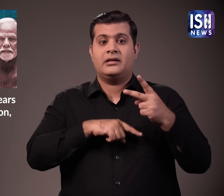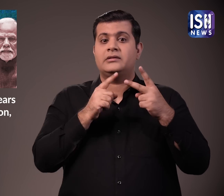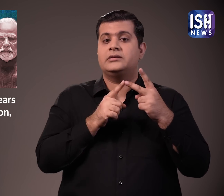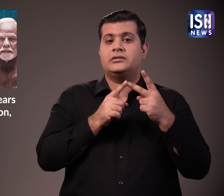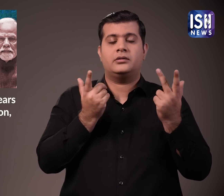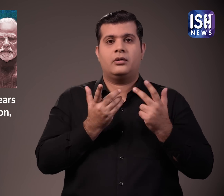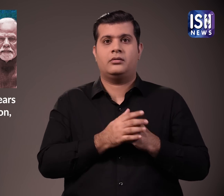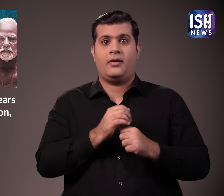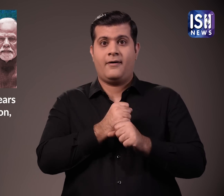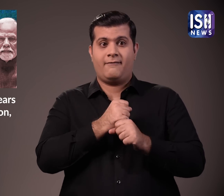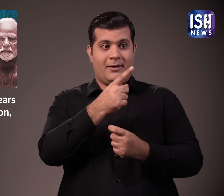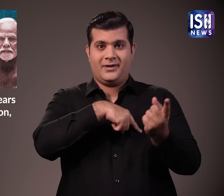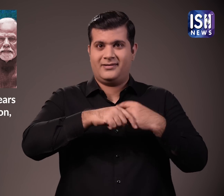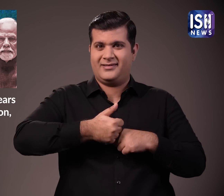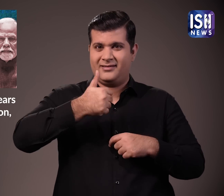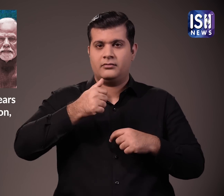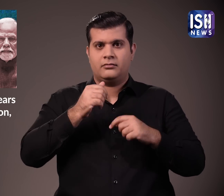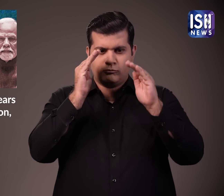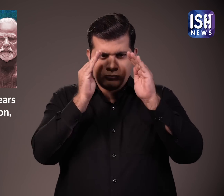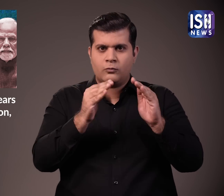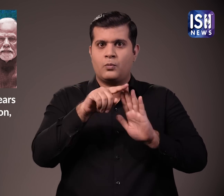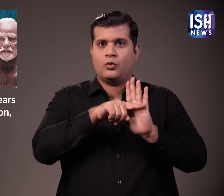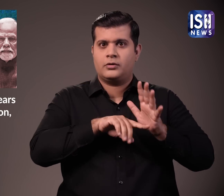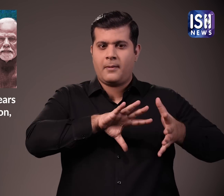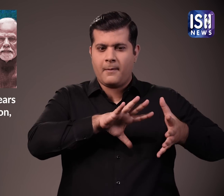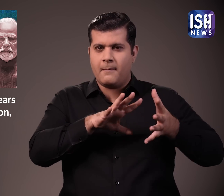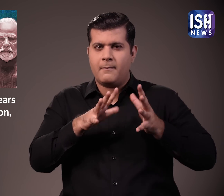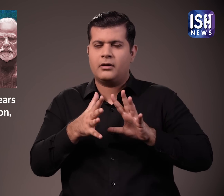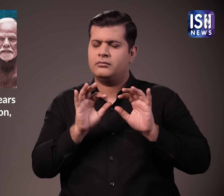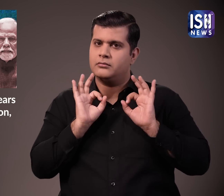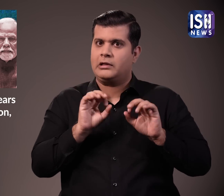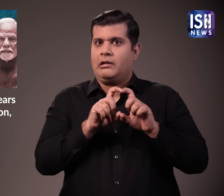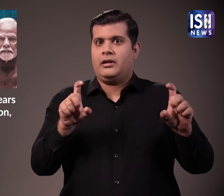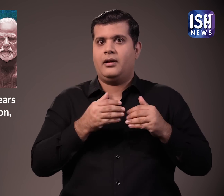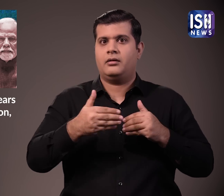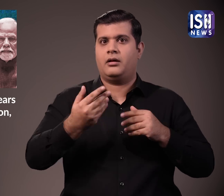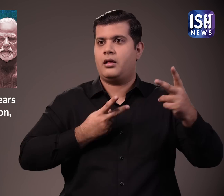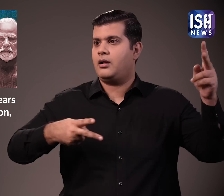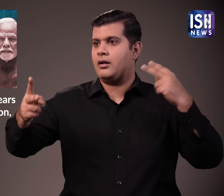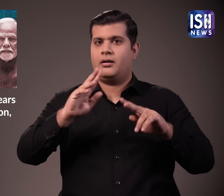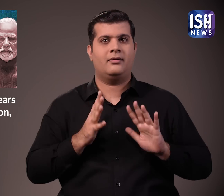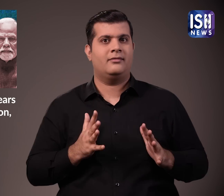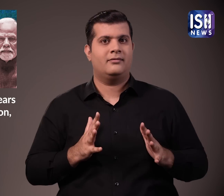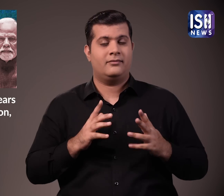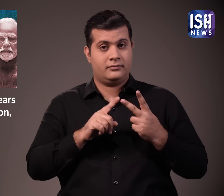2. Allow the governments to focus on governance and policy-making.